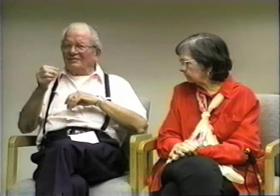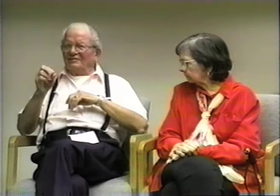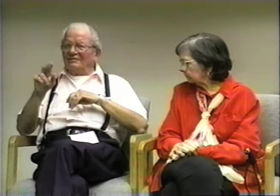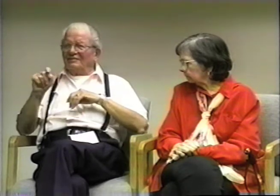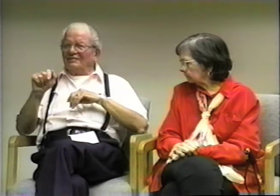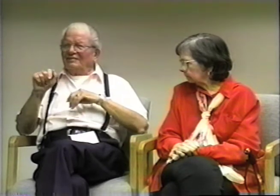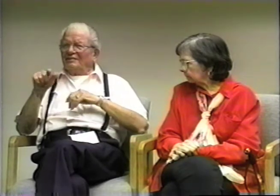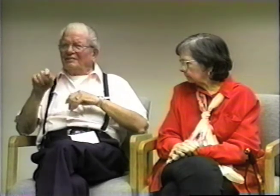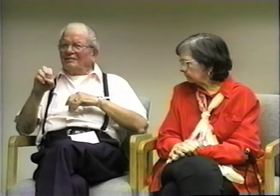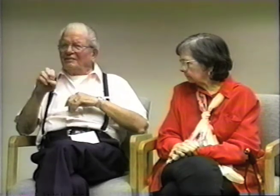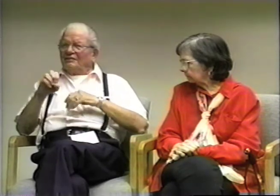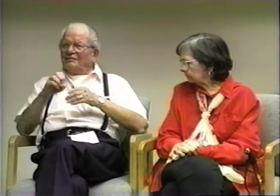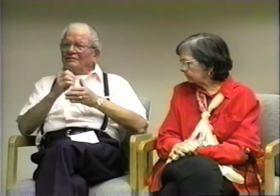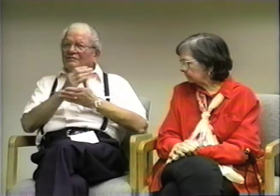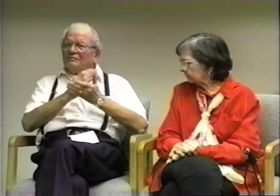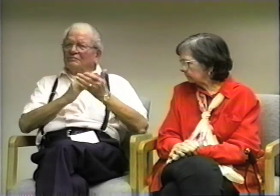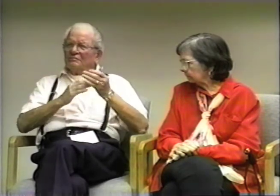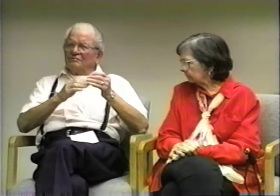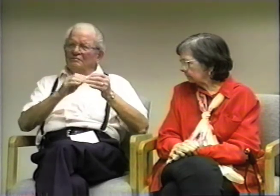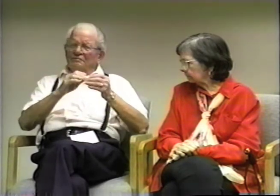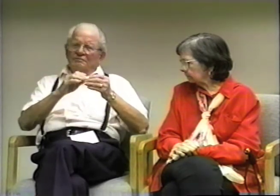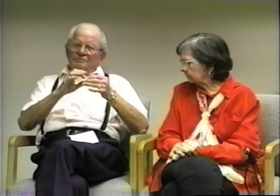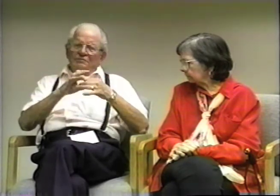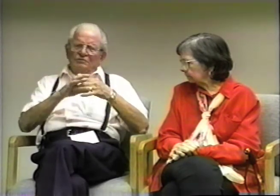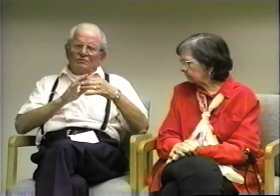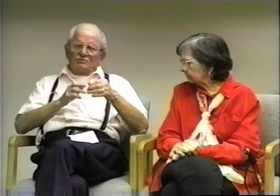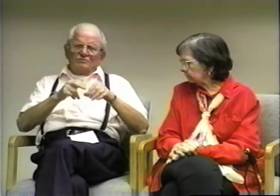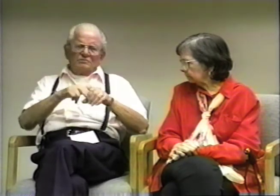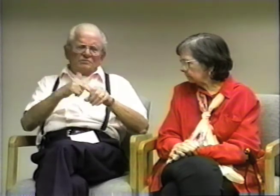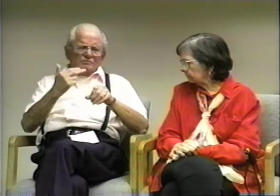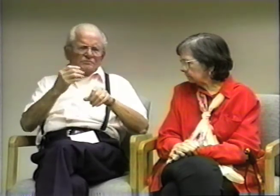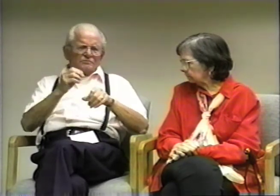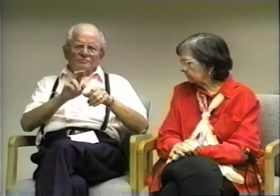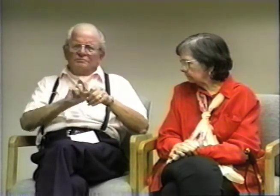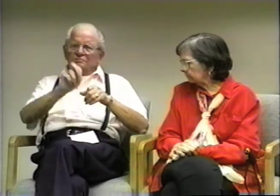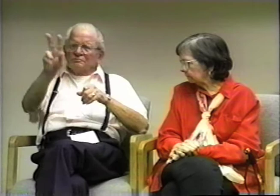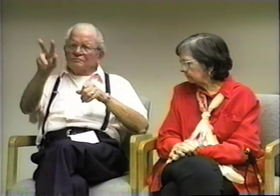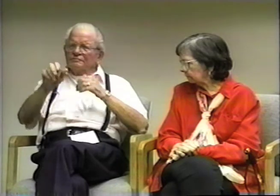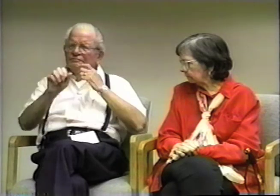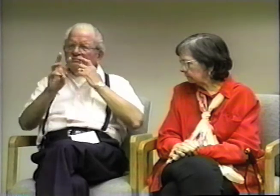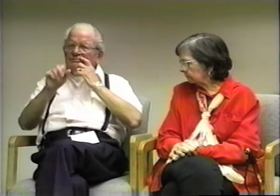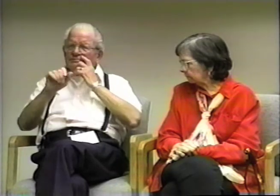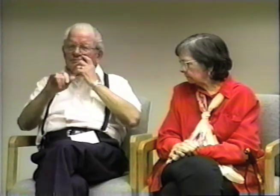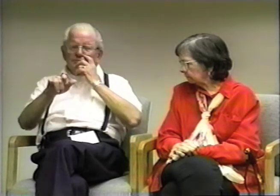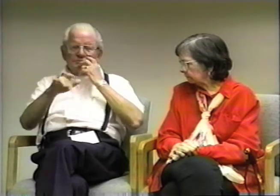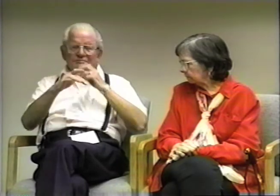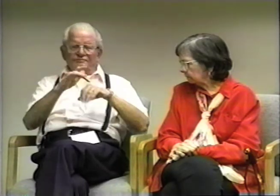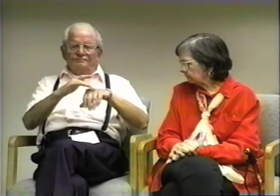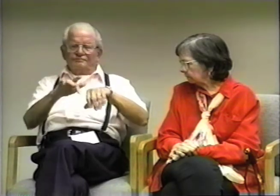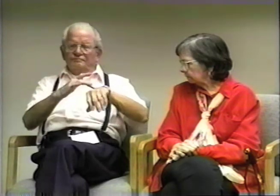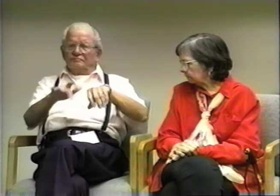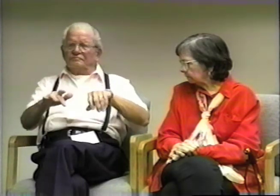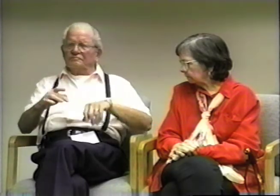There was a shortage of members and there were several vacancies on the board